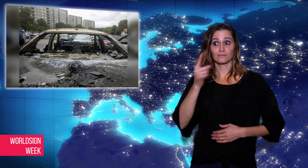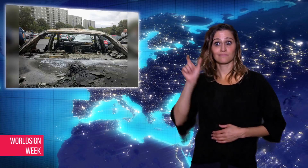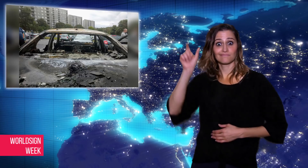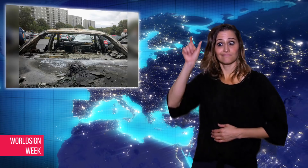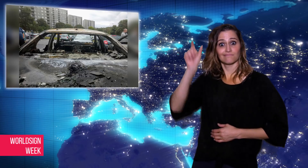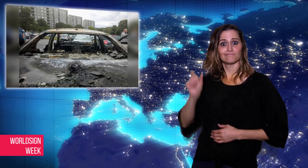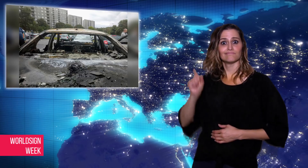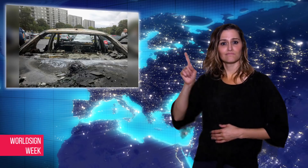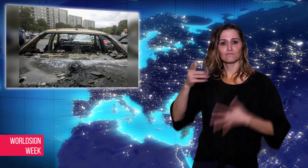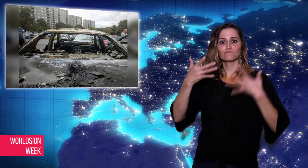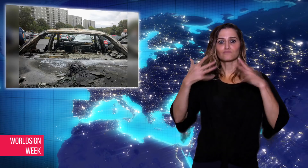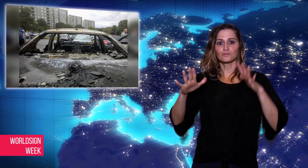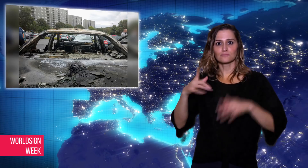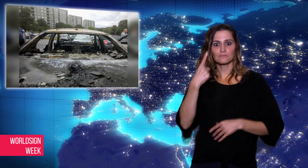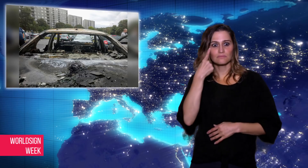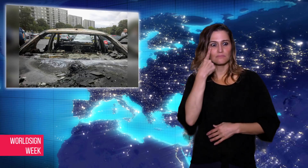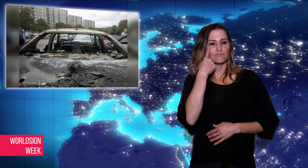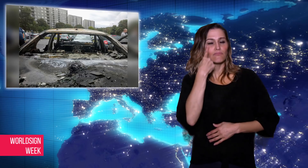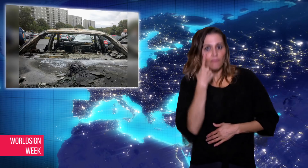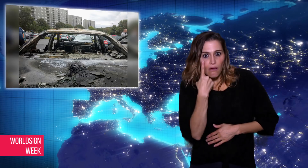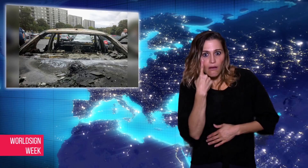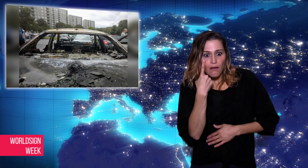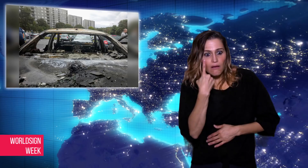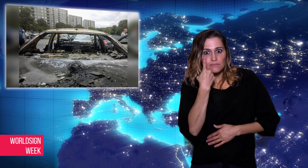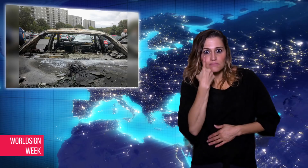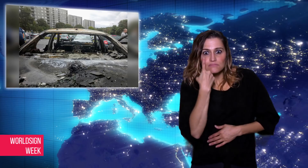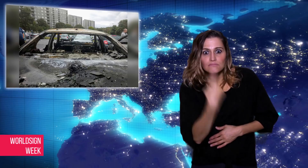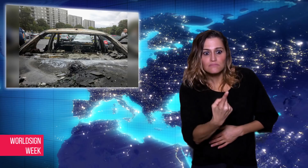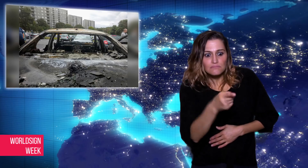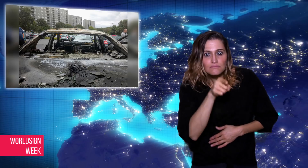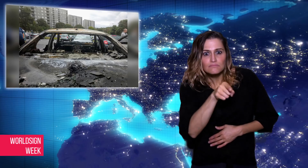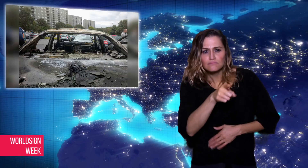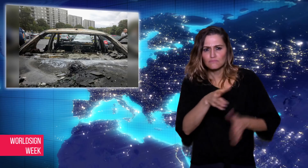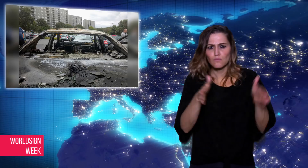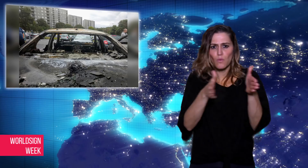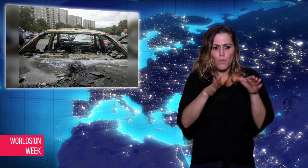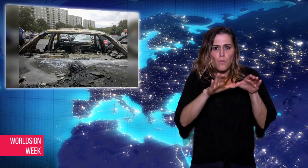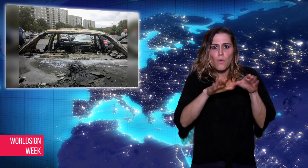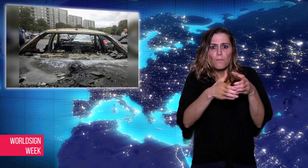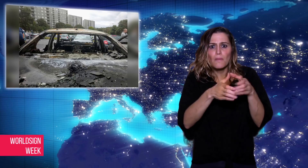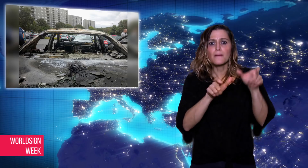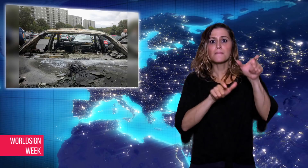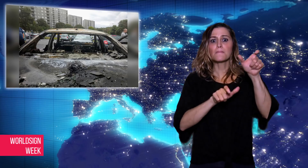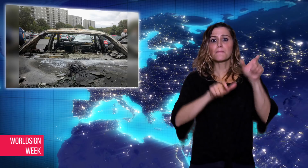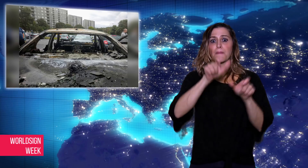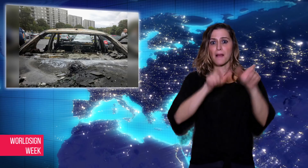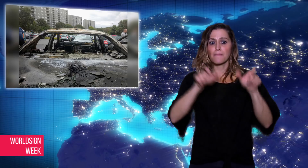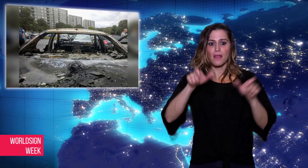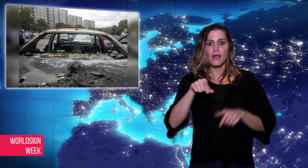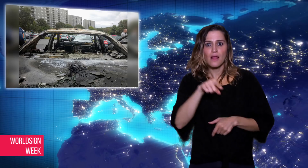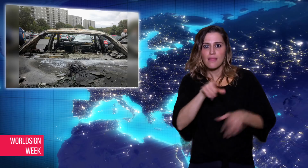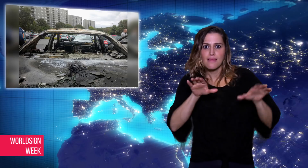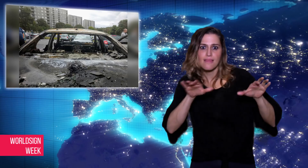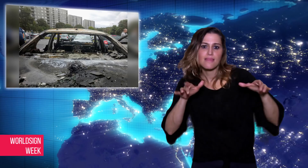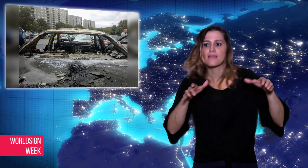A witness observed a small group of